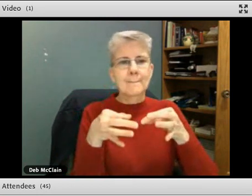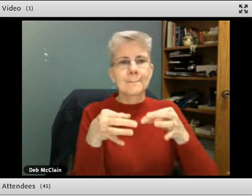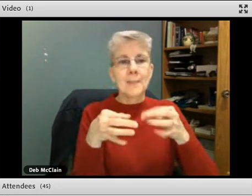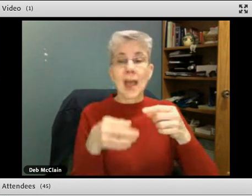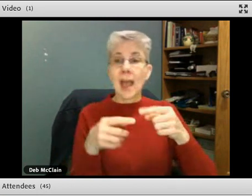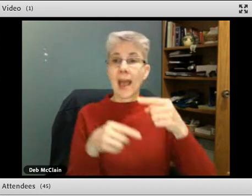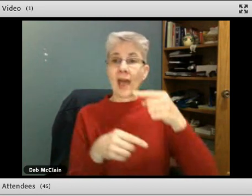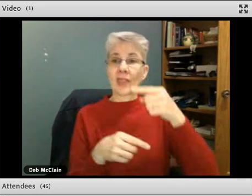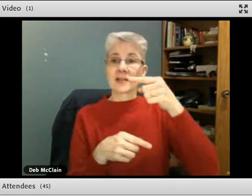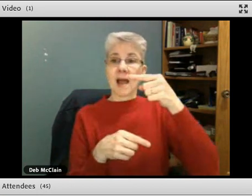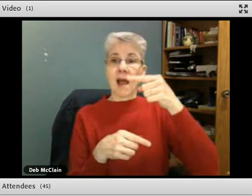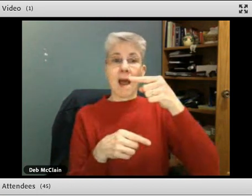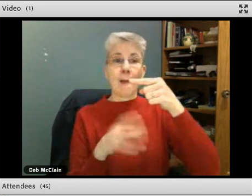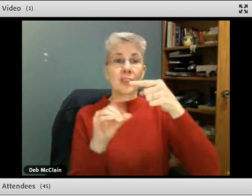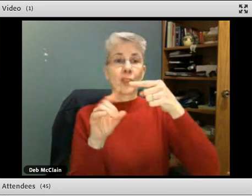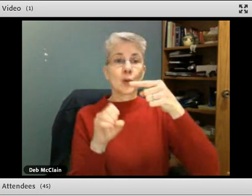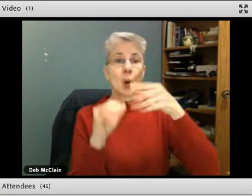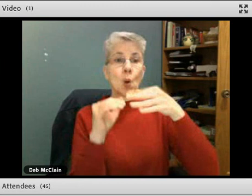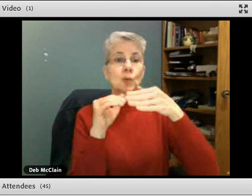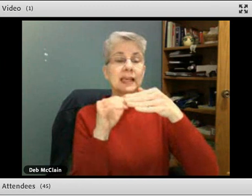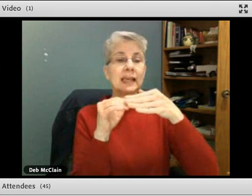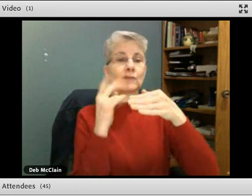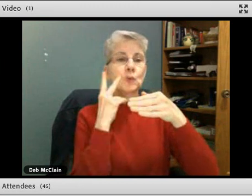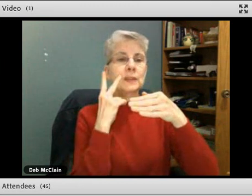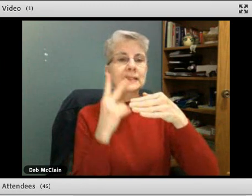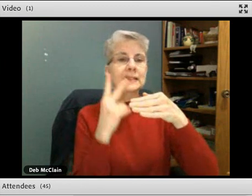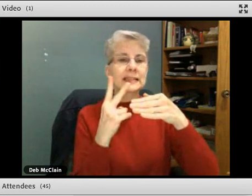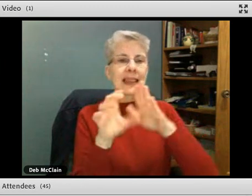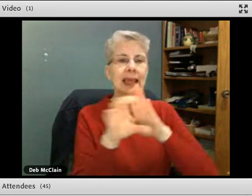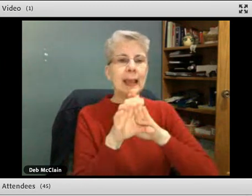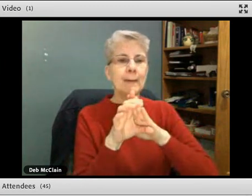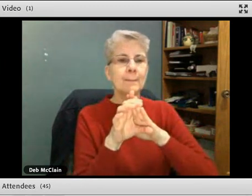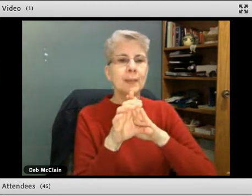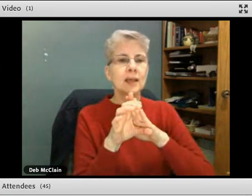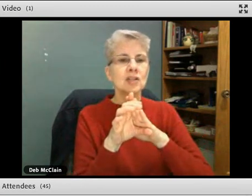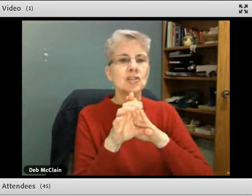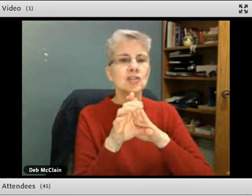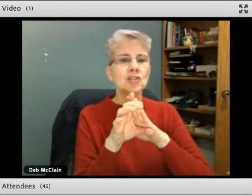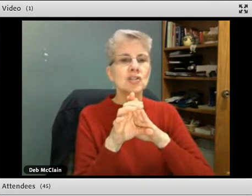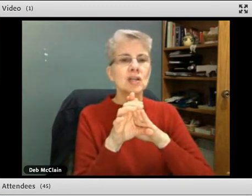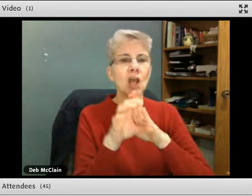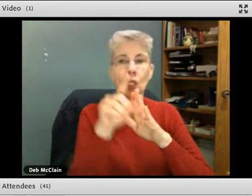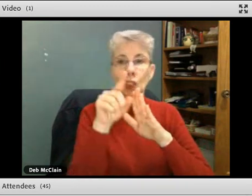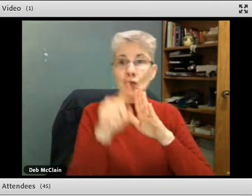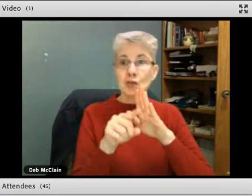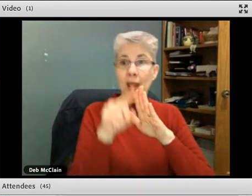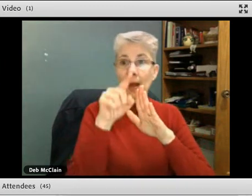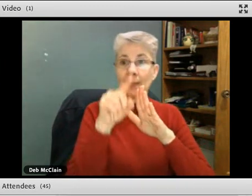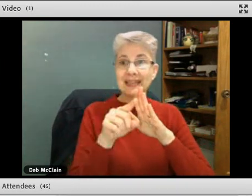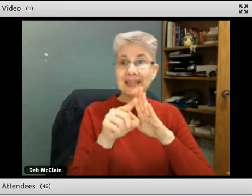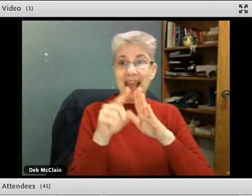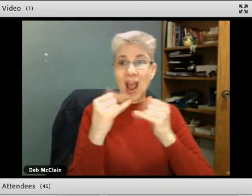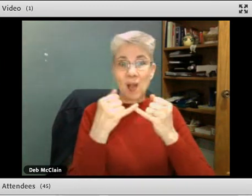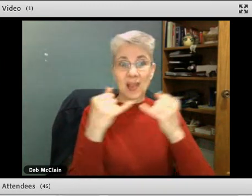If you can see the image, the little pipe characters, the straight up-and-down lines that are followed by single lowercase letters --